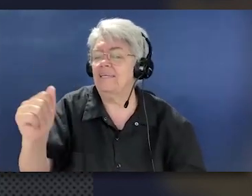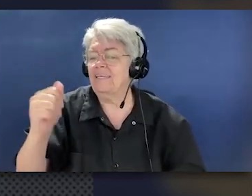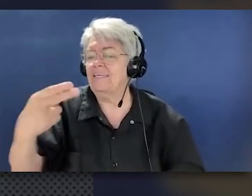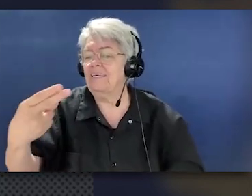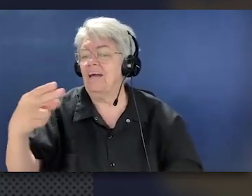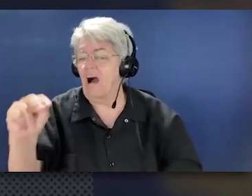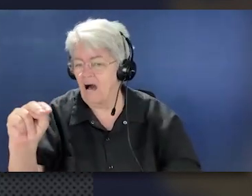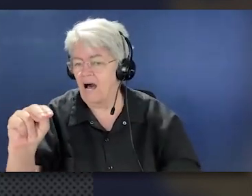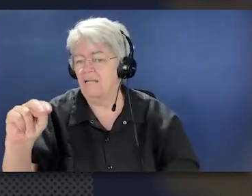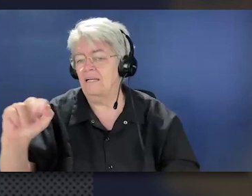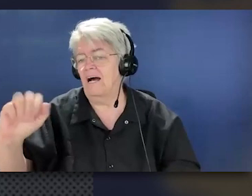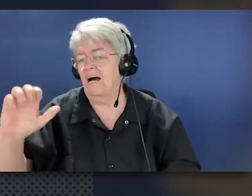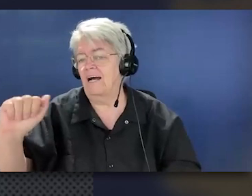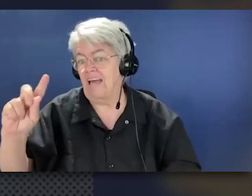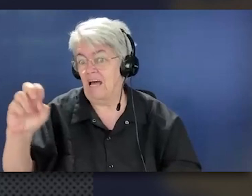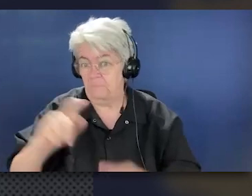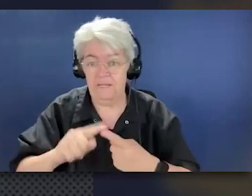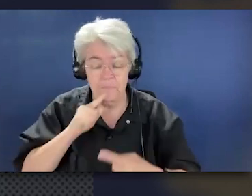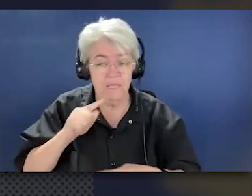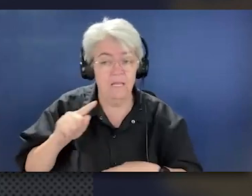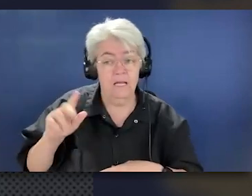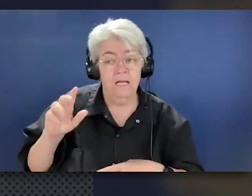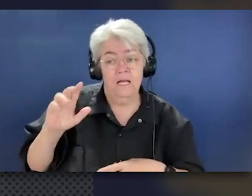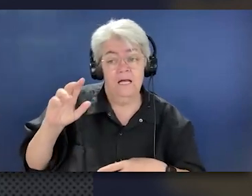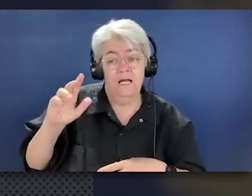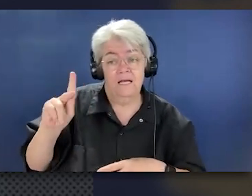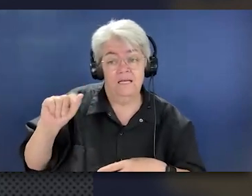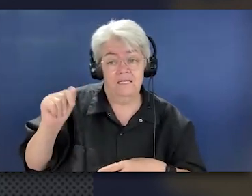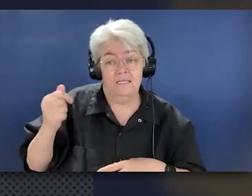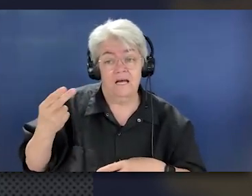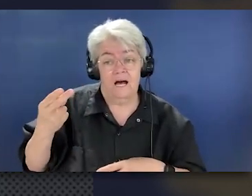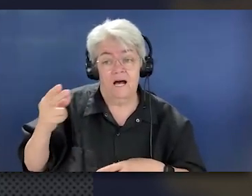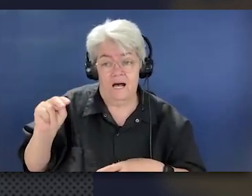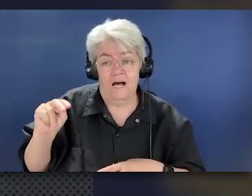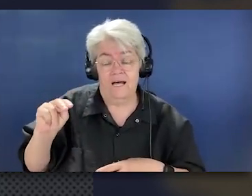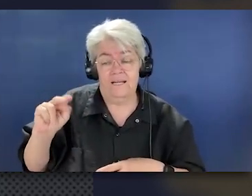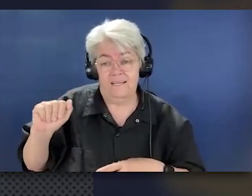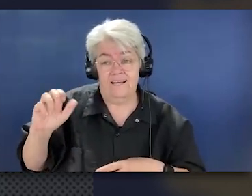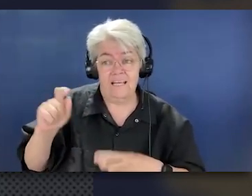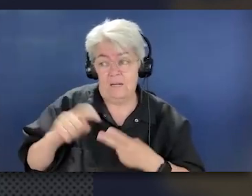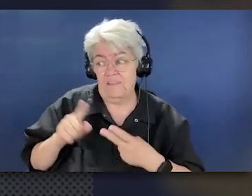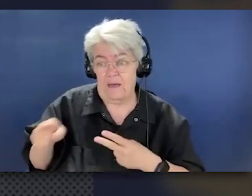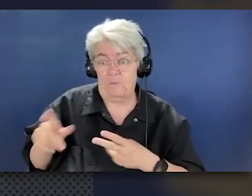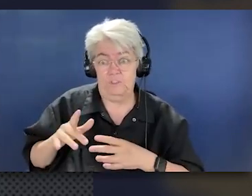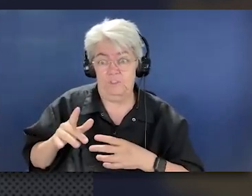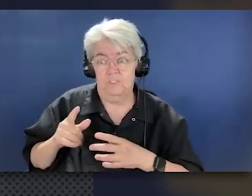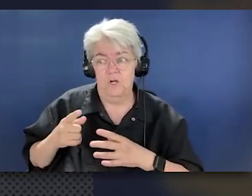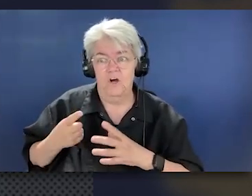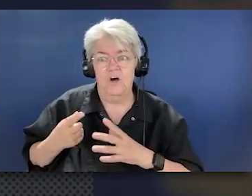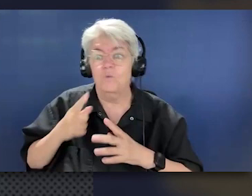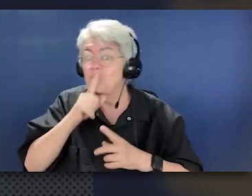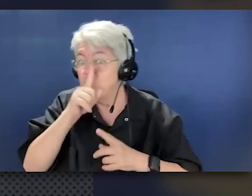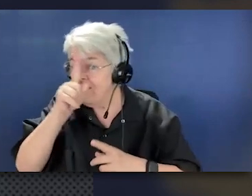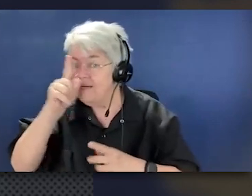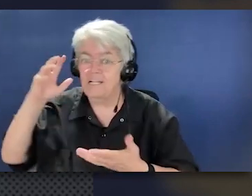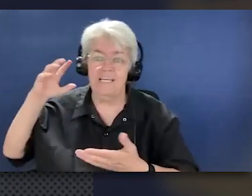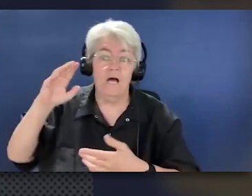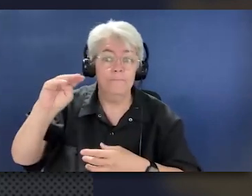one of those early people who was absolutely riding the MOOC train in search of a business